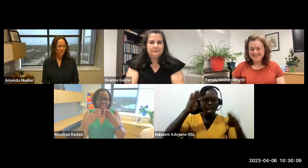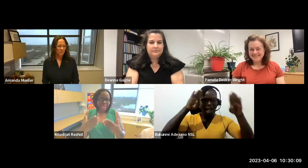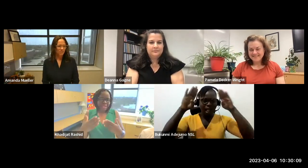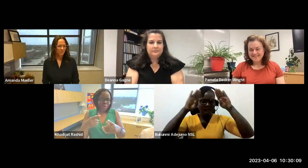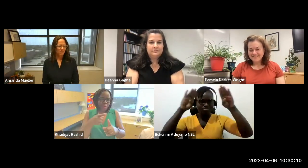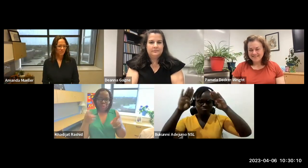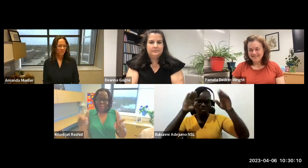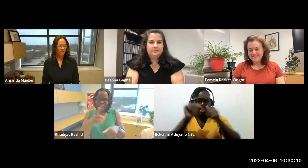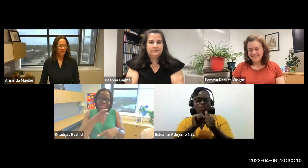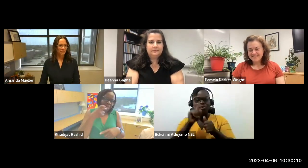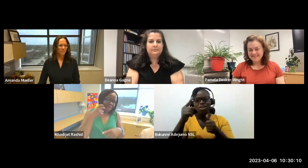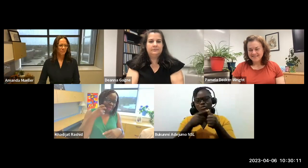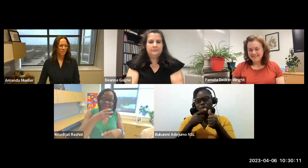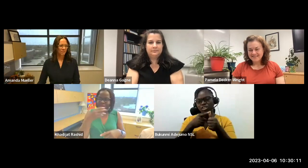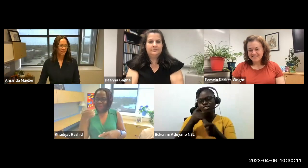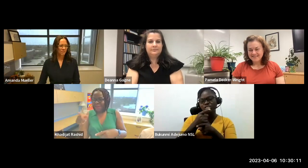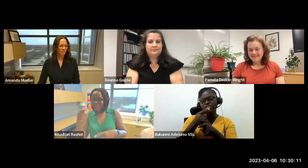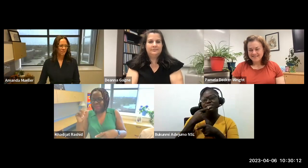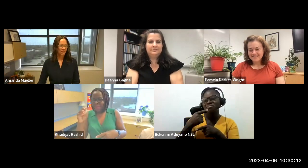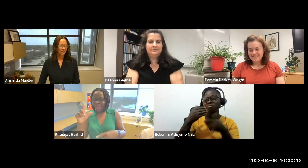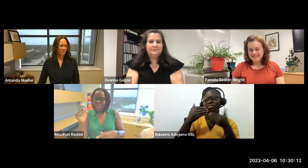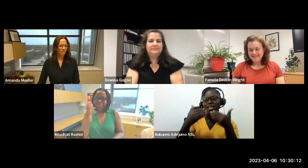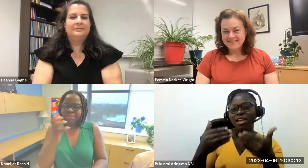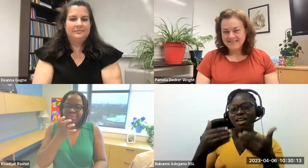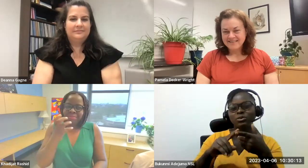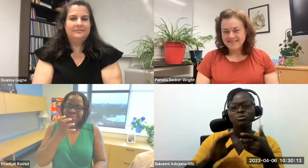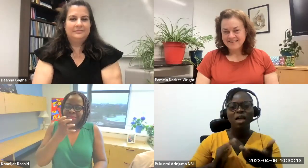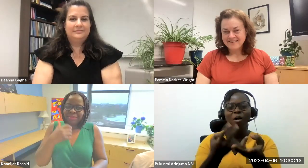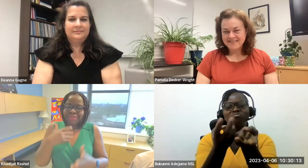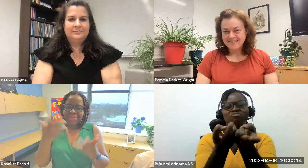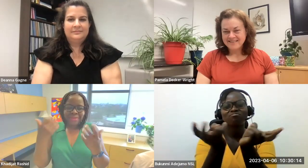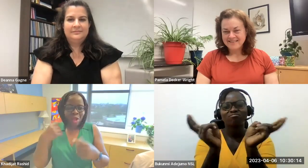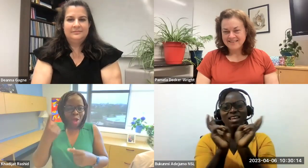First, I just want to say thank you to our panelists, Diana and Pamela.